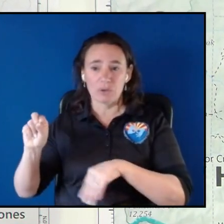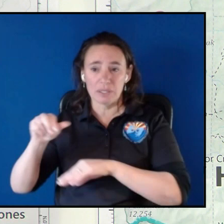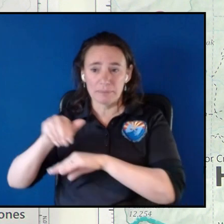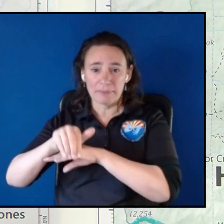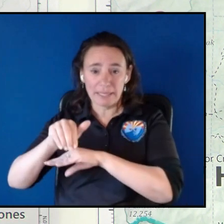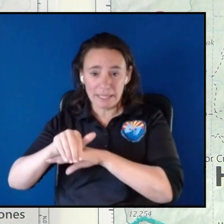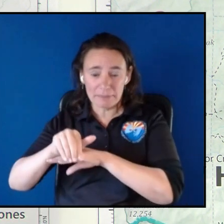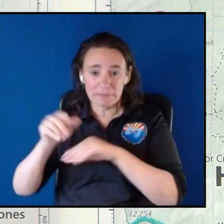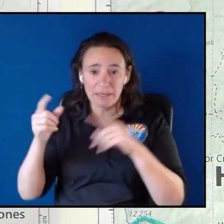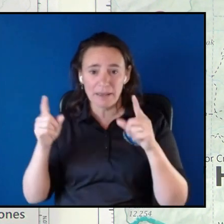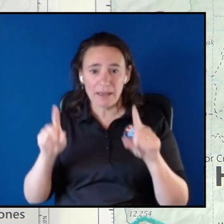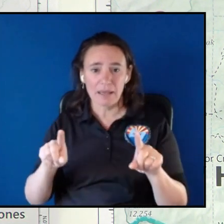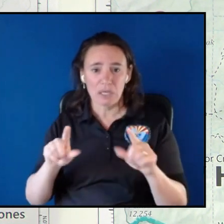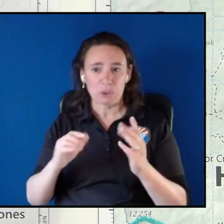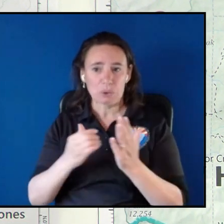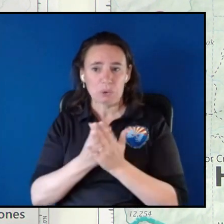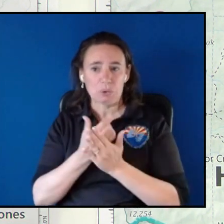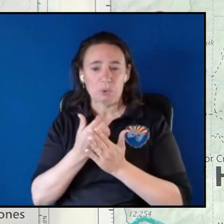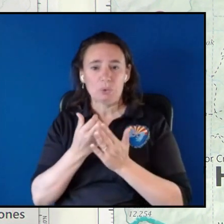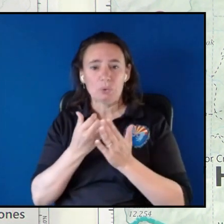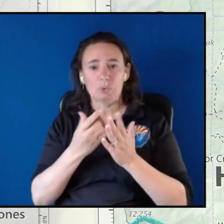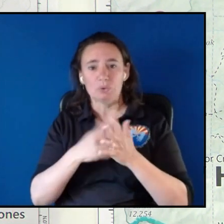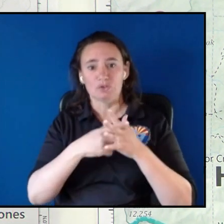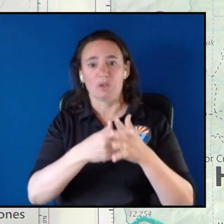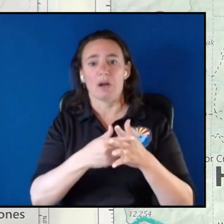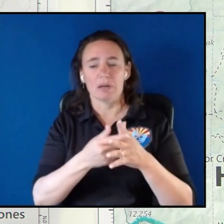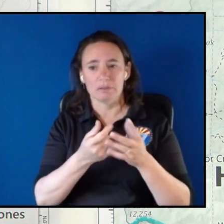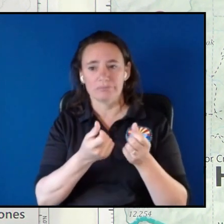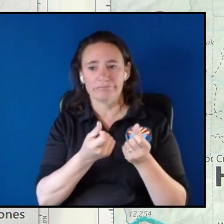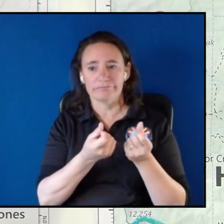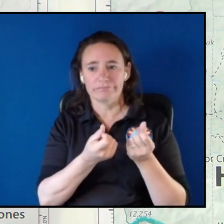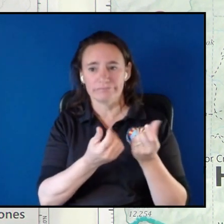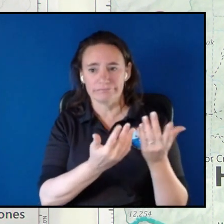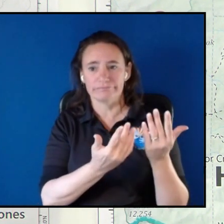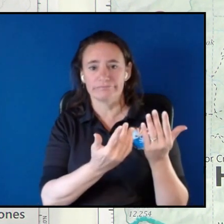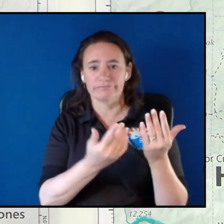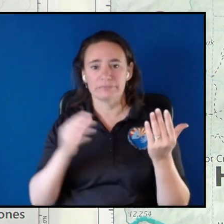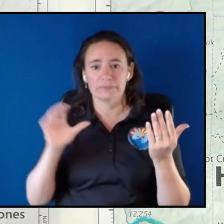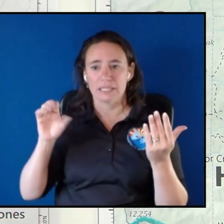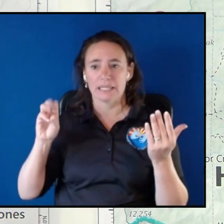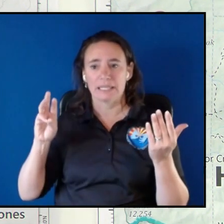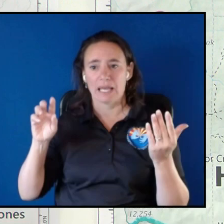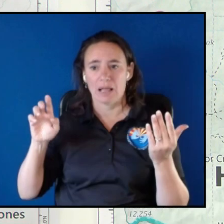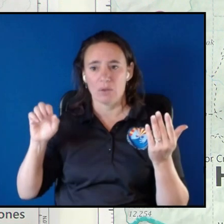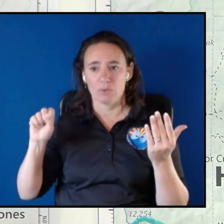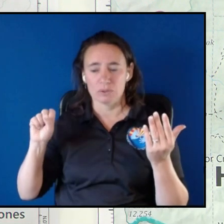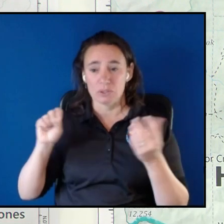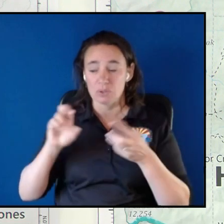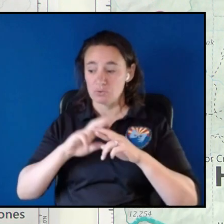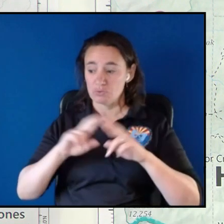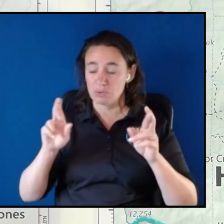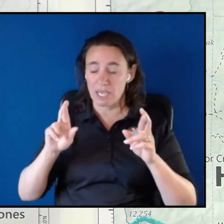new start in the Cowells area. We were just getting ready to do the shift change and put new resources out on the line, and